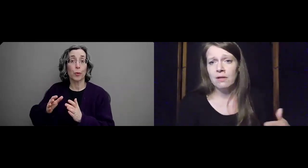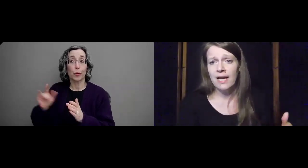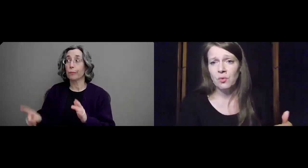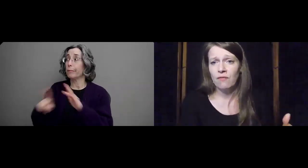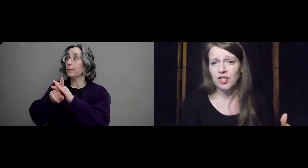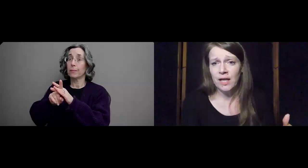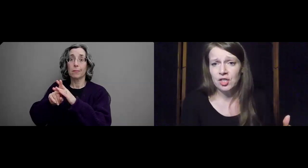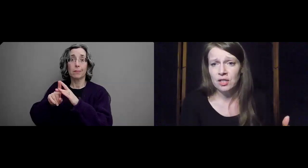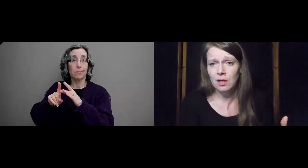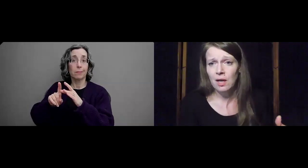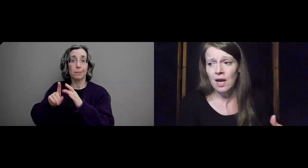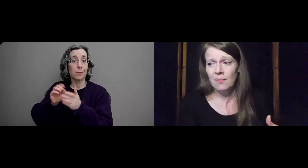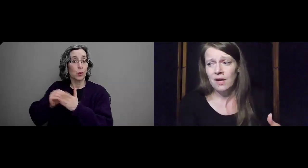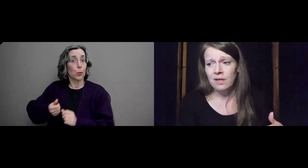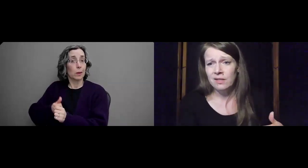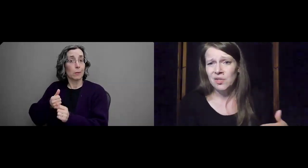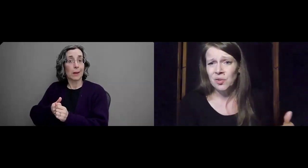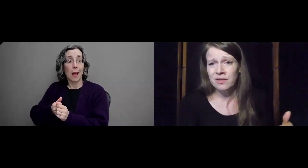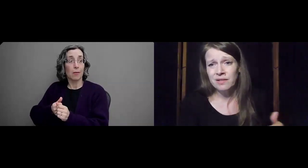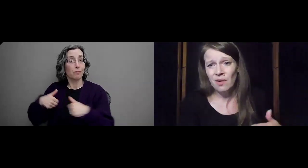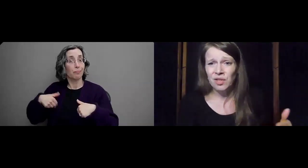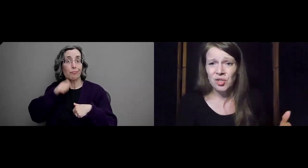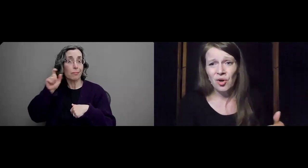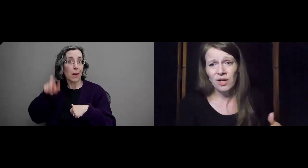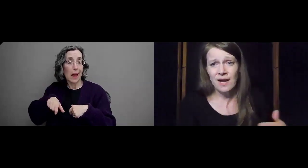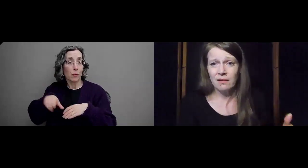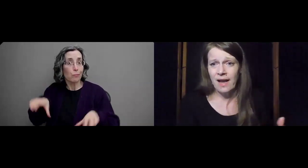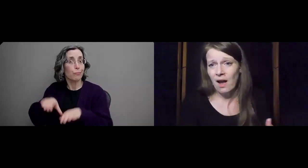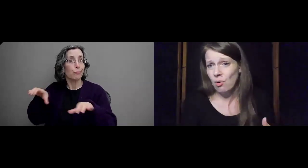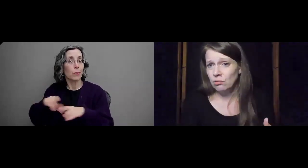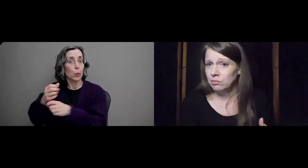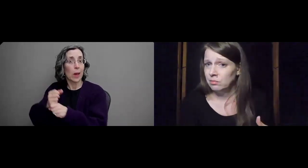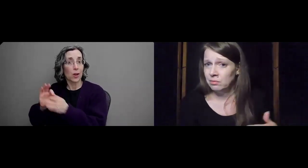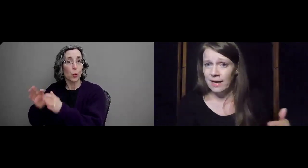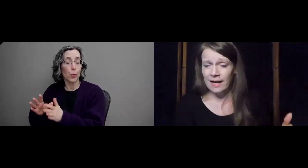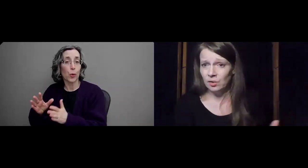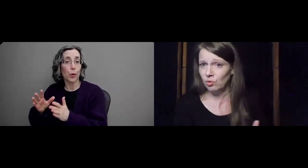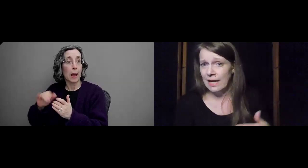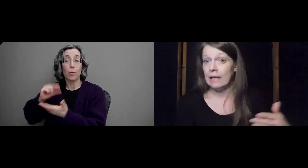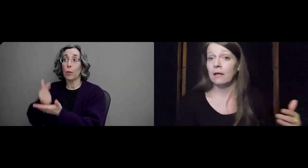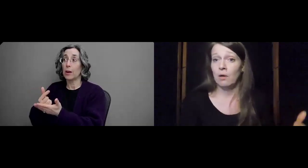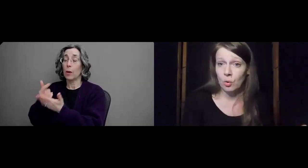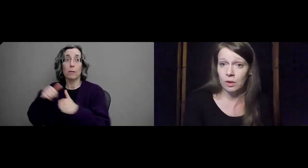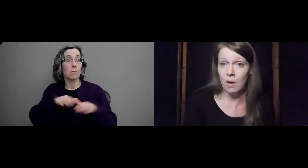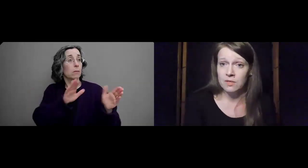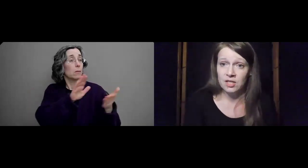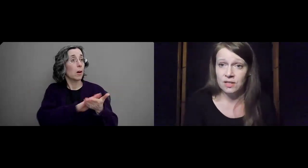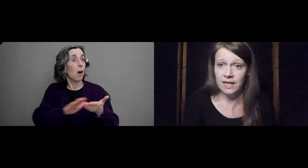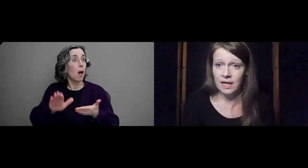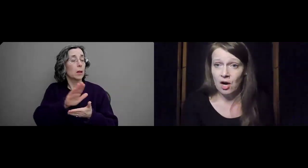know, for the most part have been taken care of for you during your K-12 education. And maybe the student is not